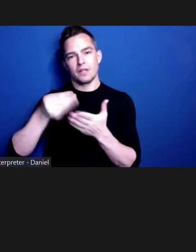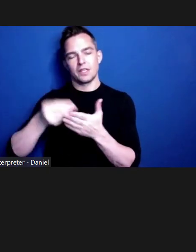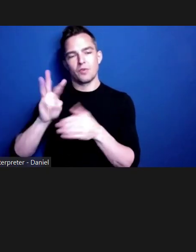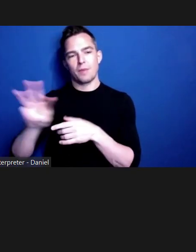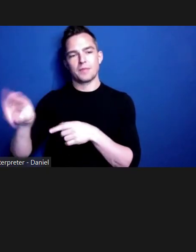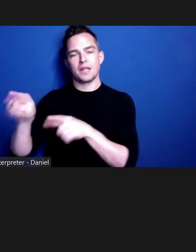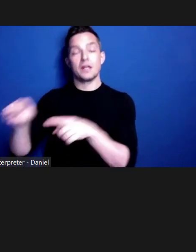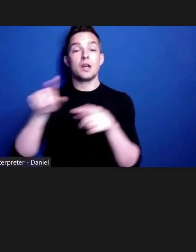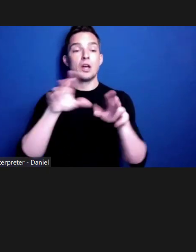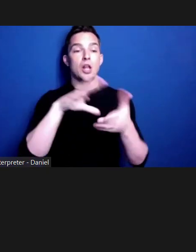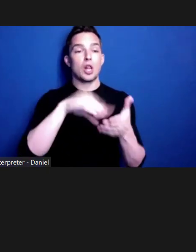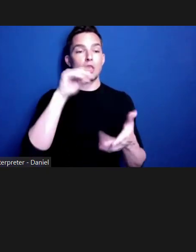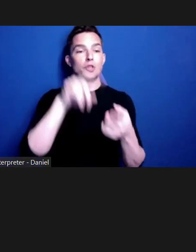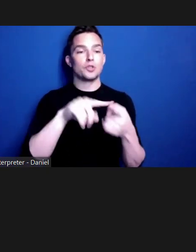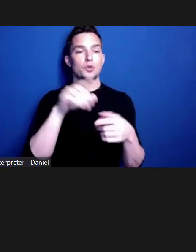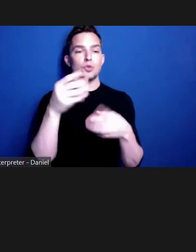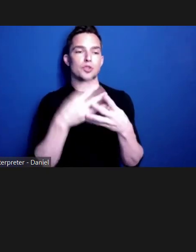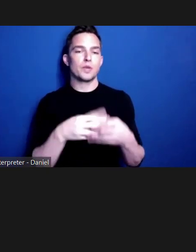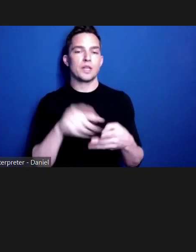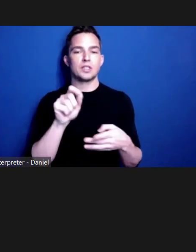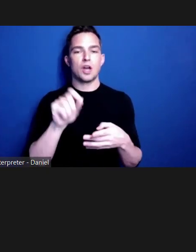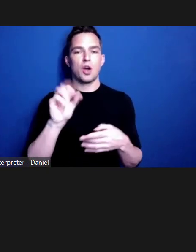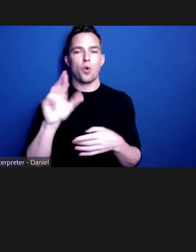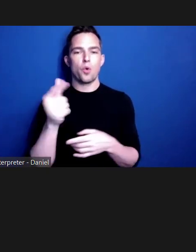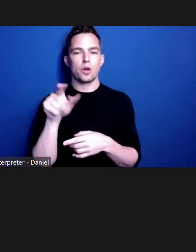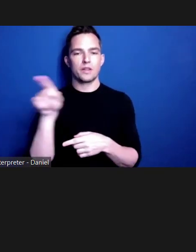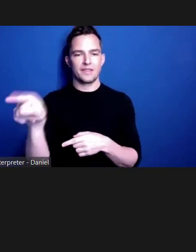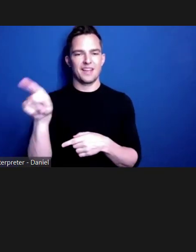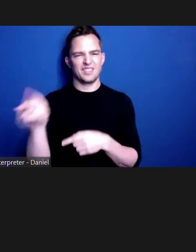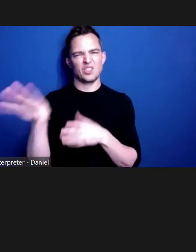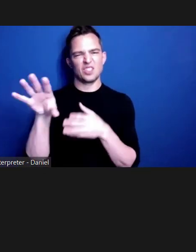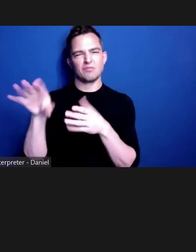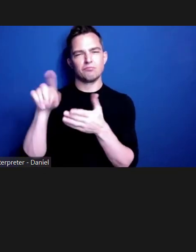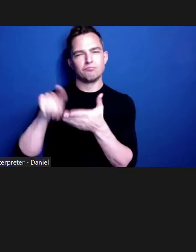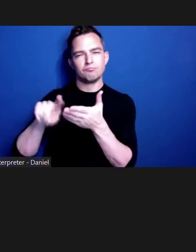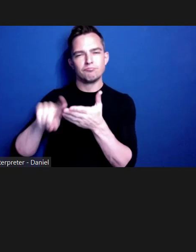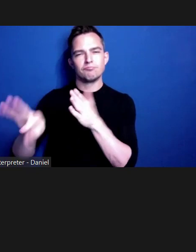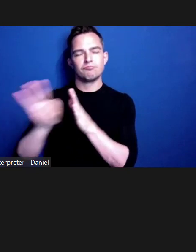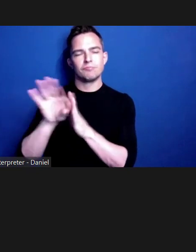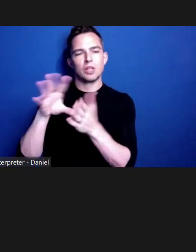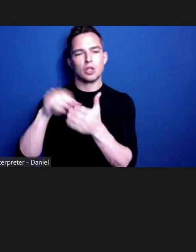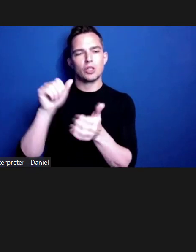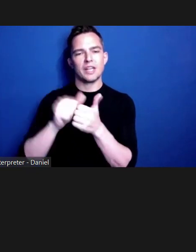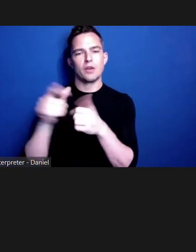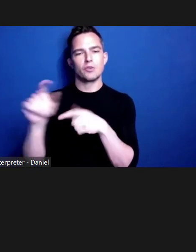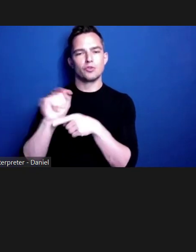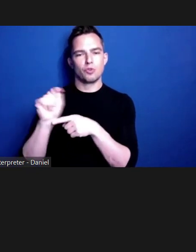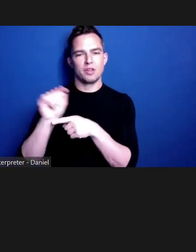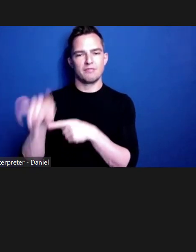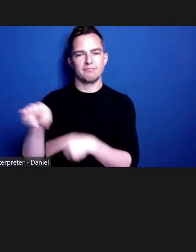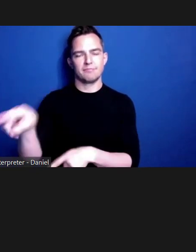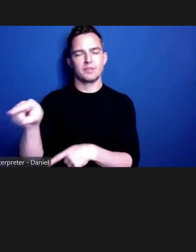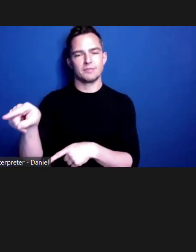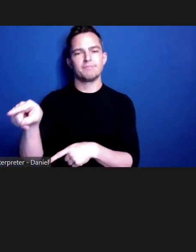website to get that training. Then if we go on to the next set of resource, this is where you will